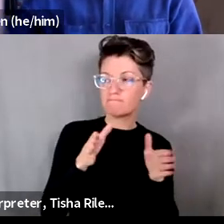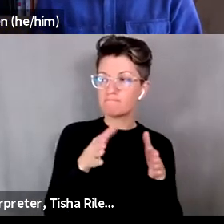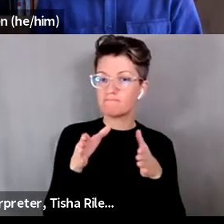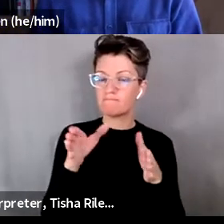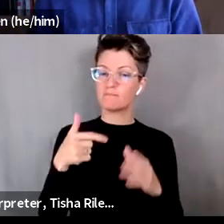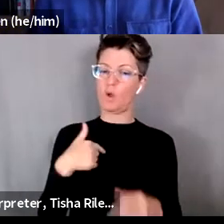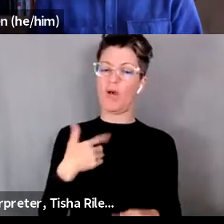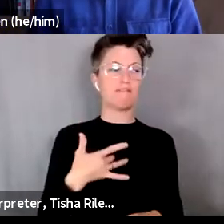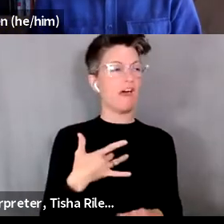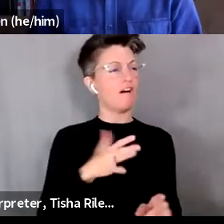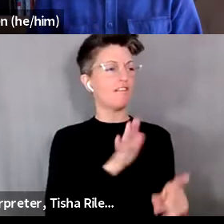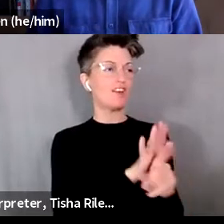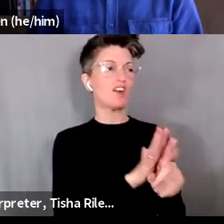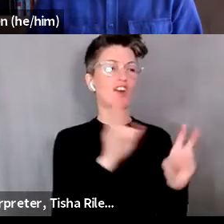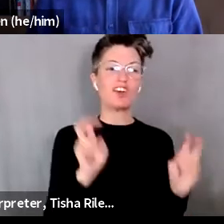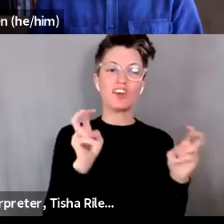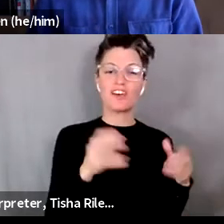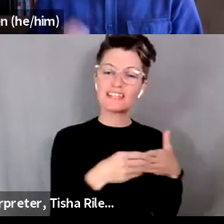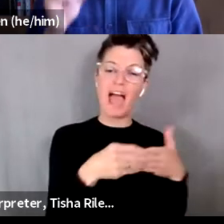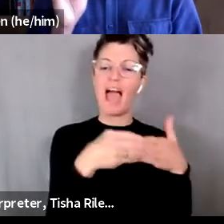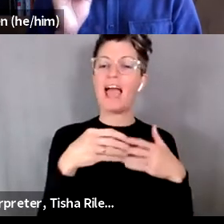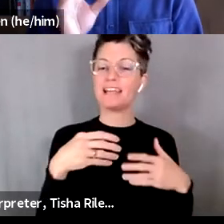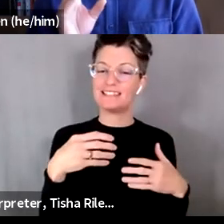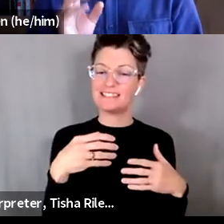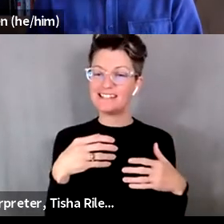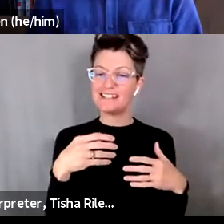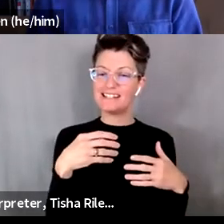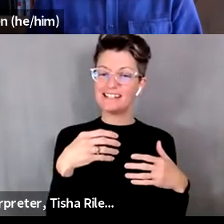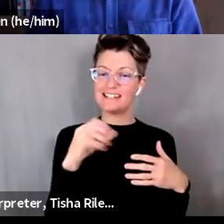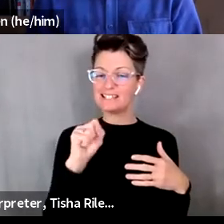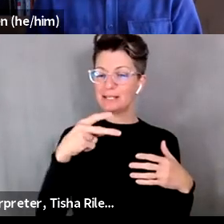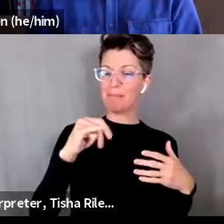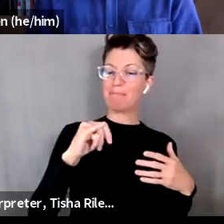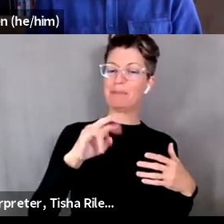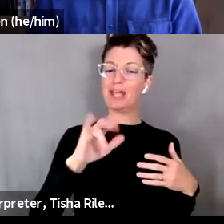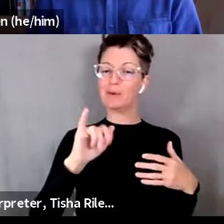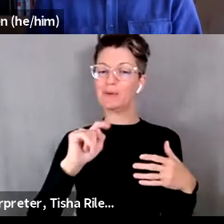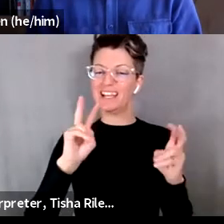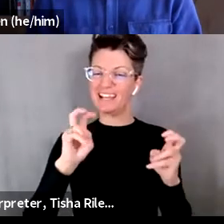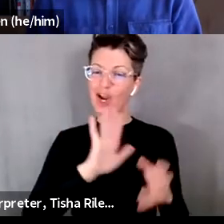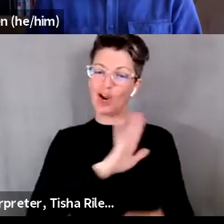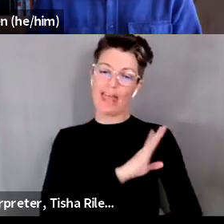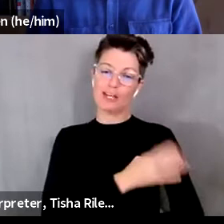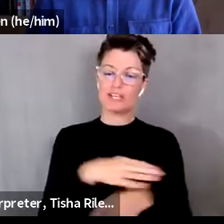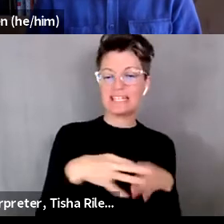you know, from, from Chas every time there's that look at the camera. So anybody who has the desire or opportunity